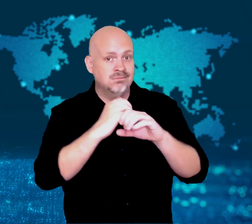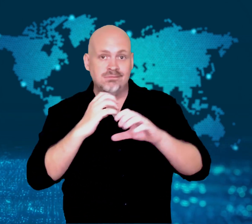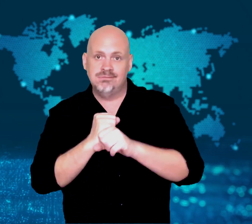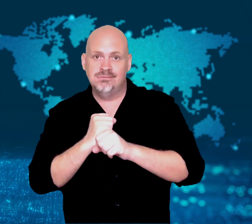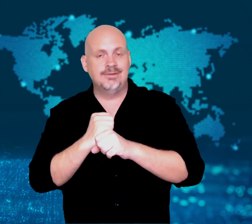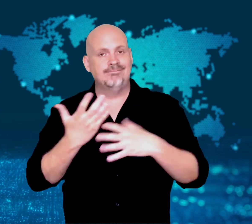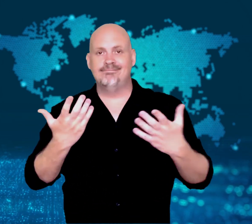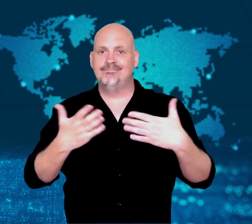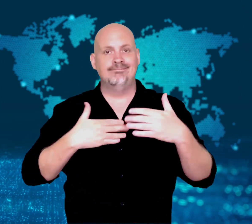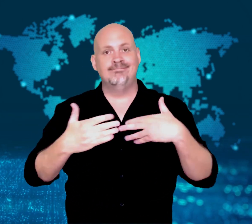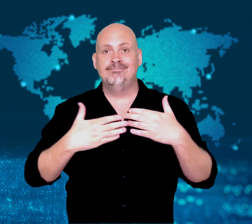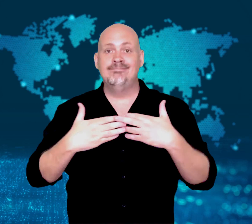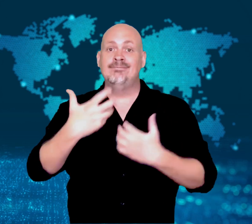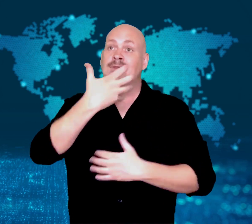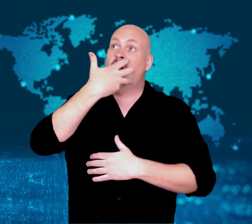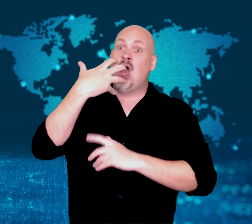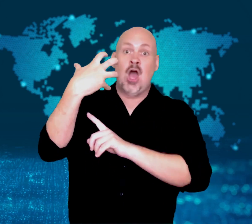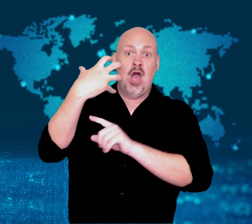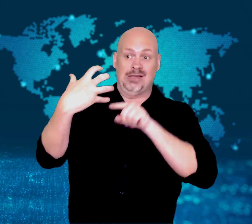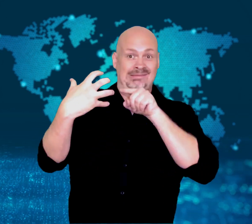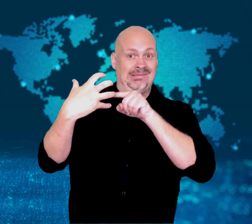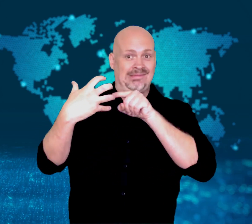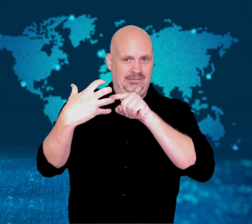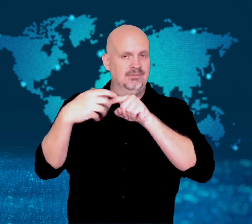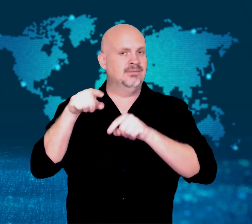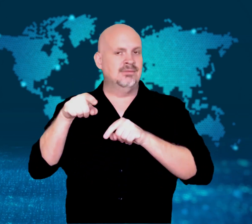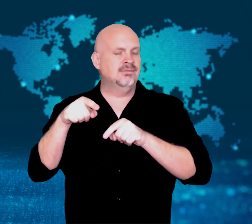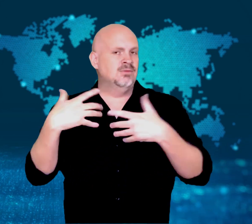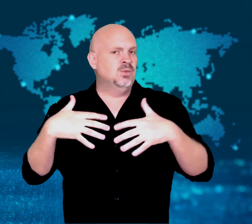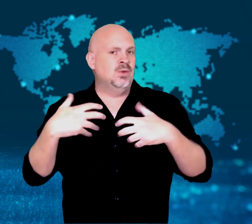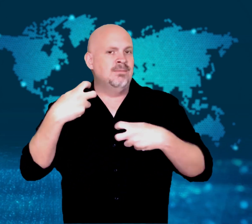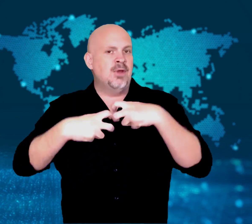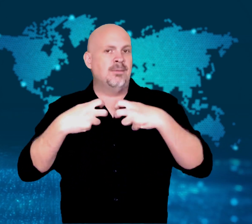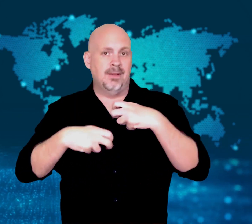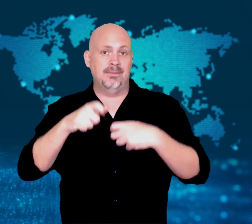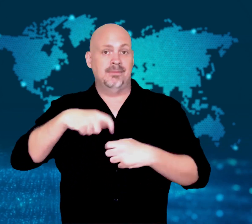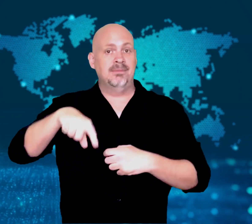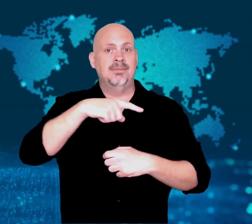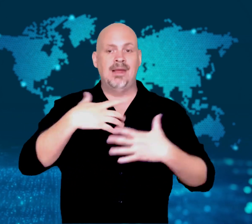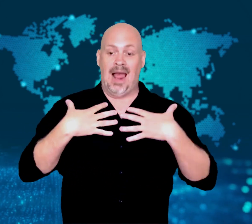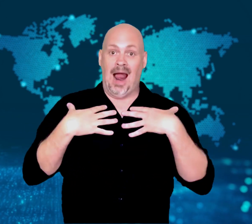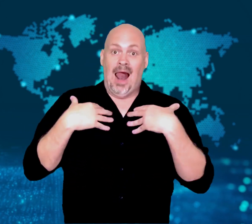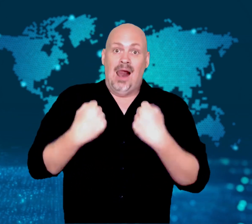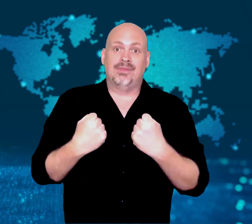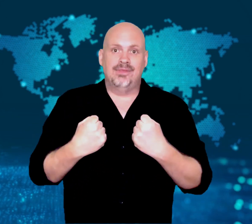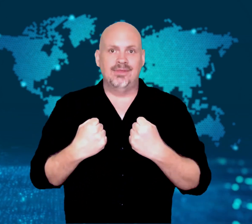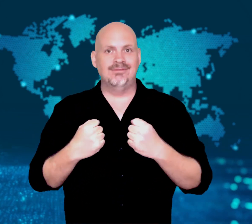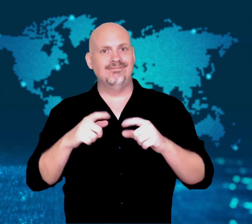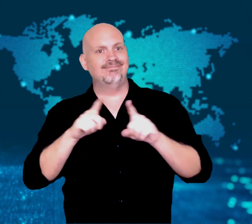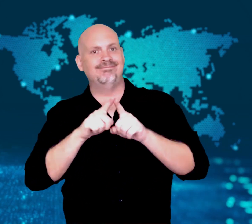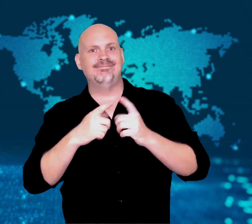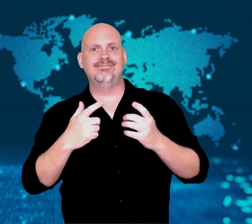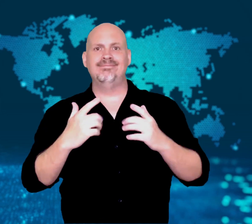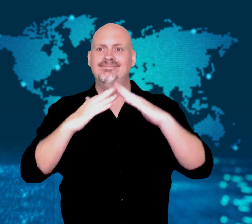this hurts both the economy and the food supply.